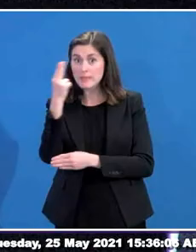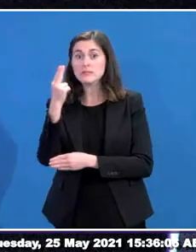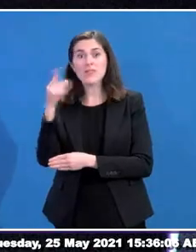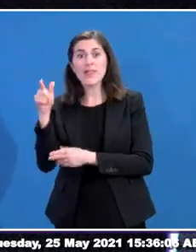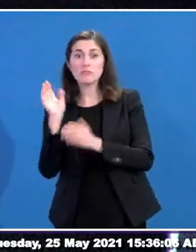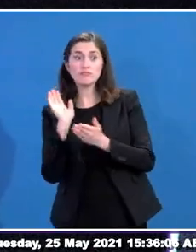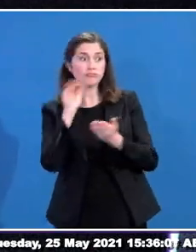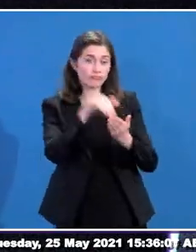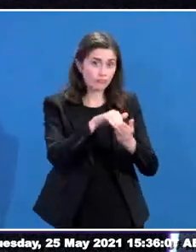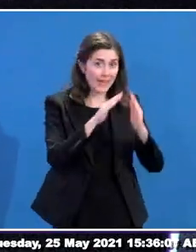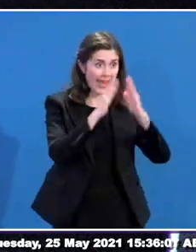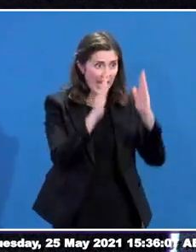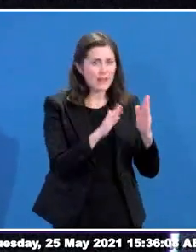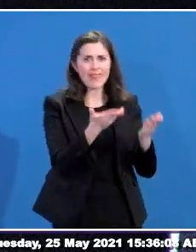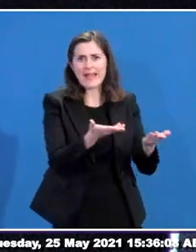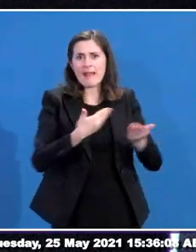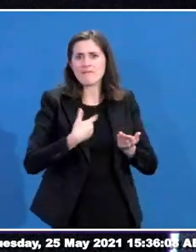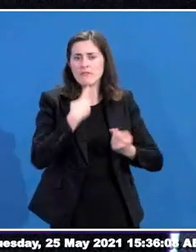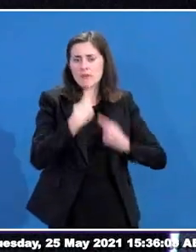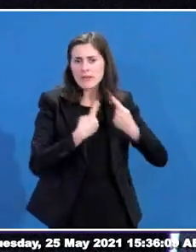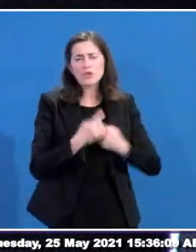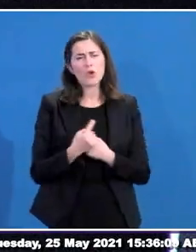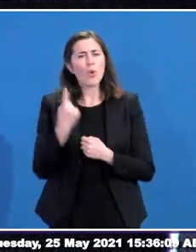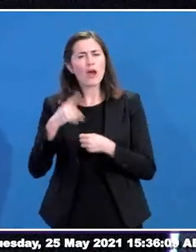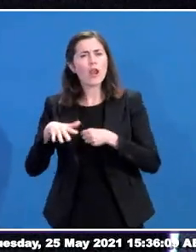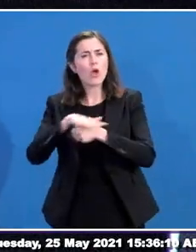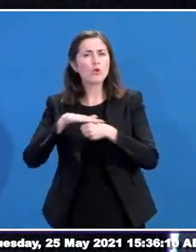There was a local medical officer who attended the house.